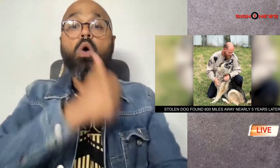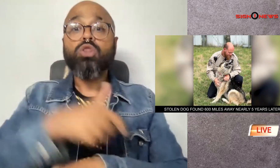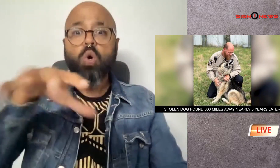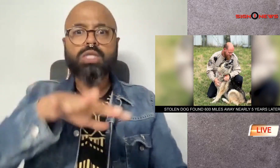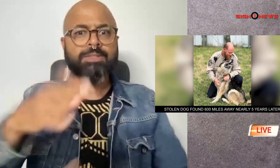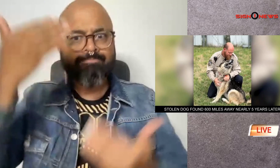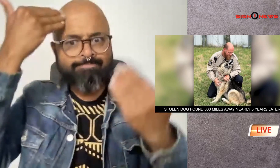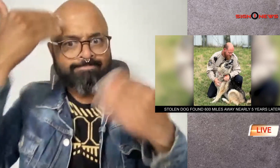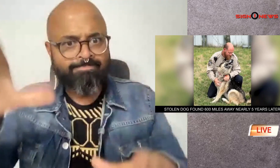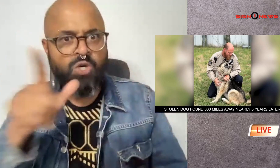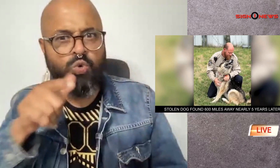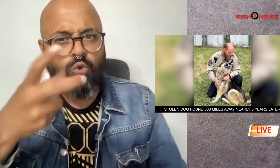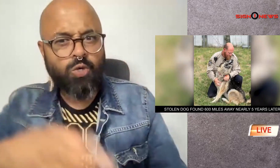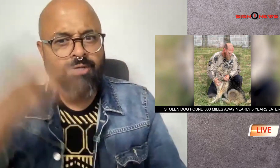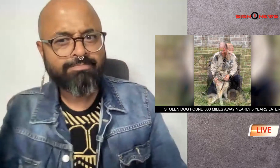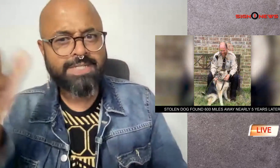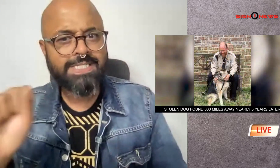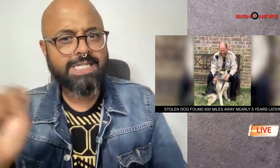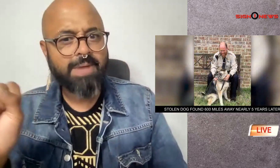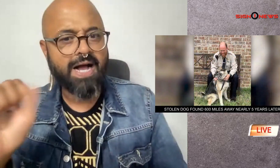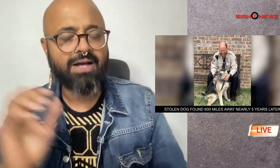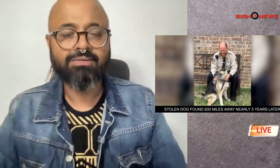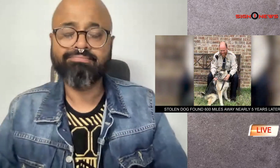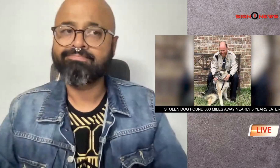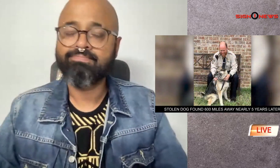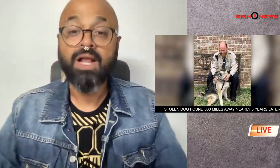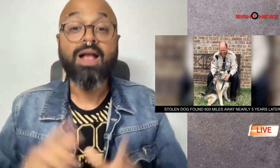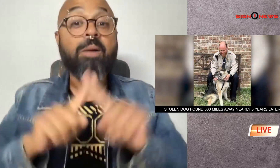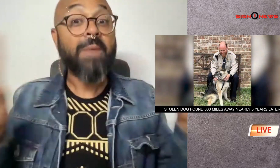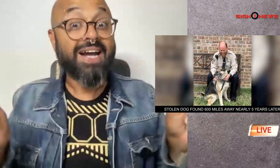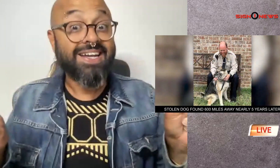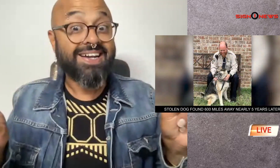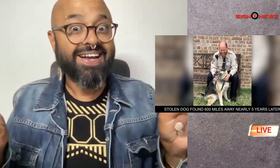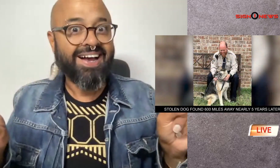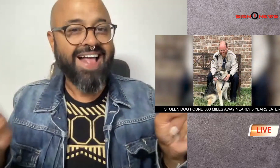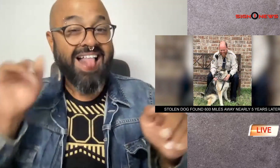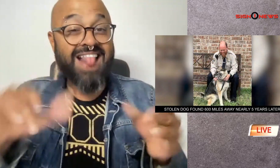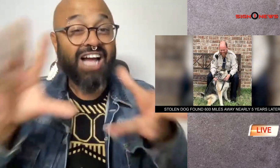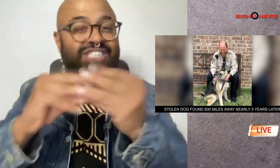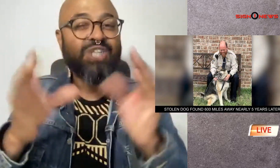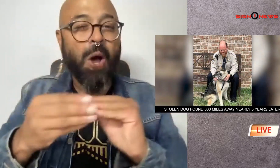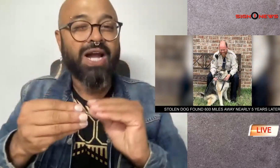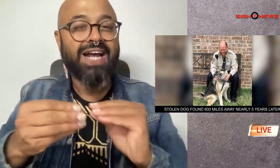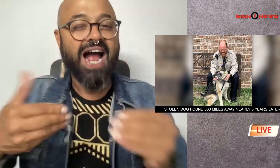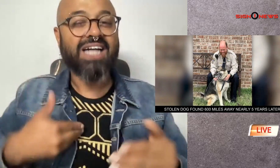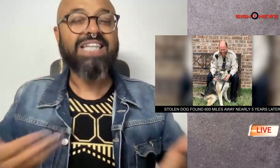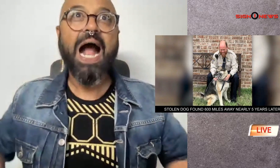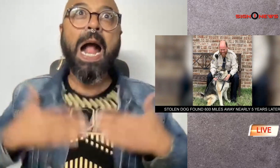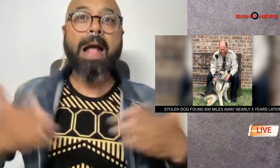authority still don't know who stole Sheba but at least the story has a happy ending